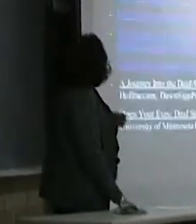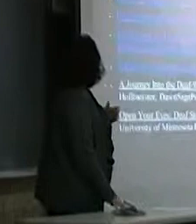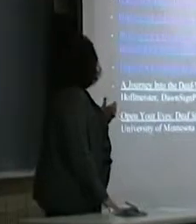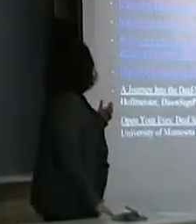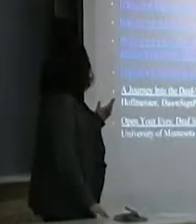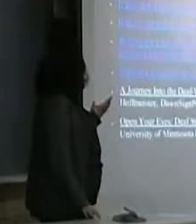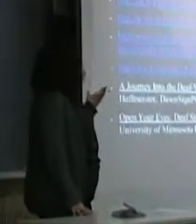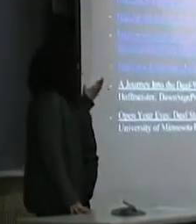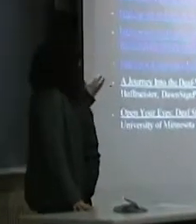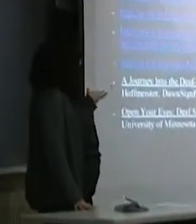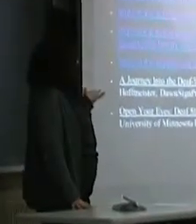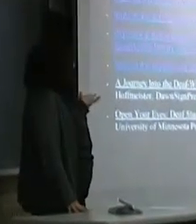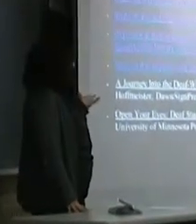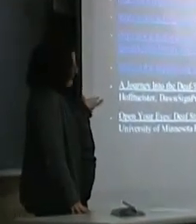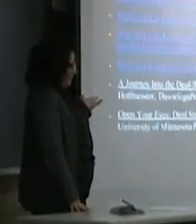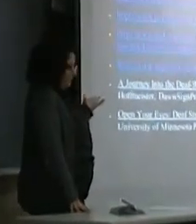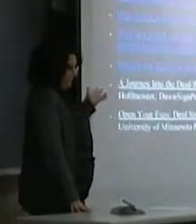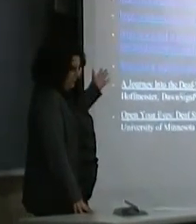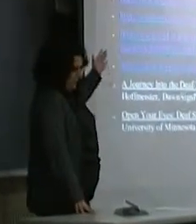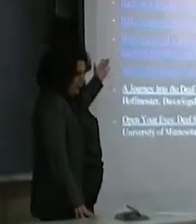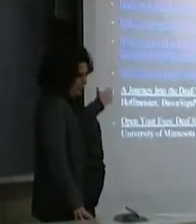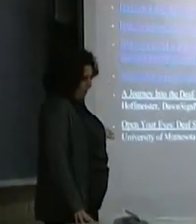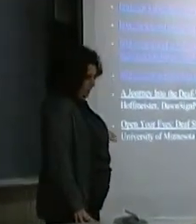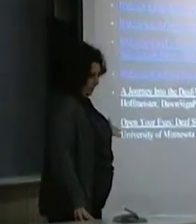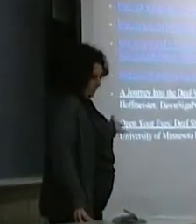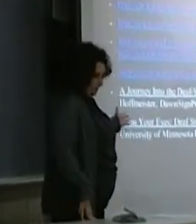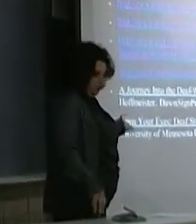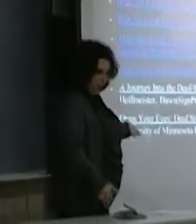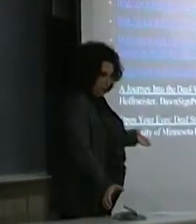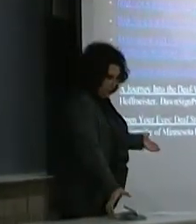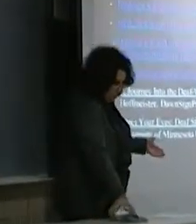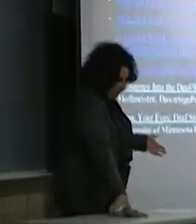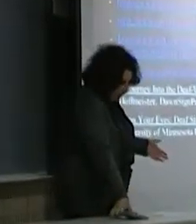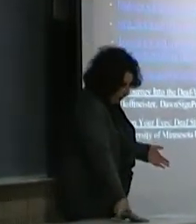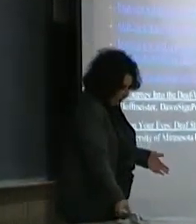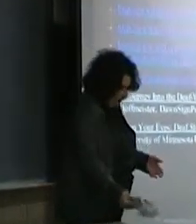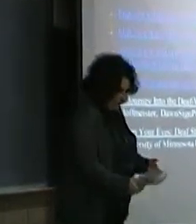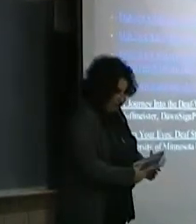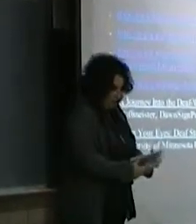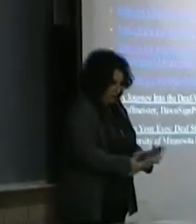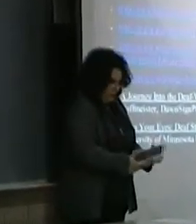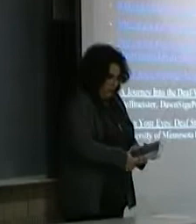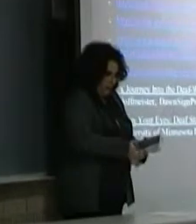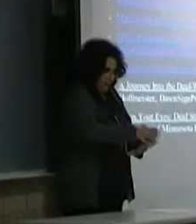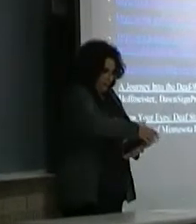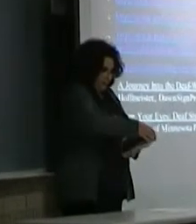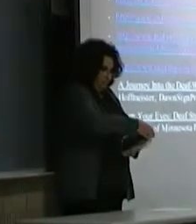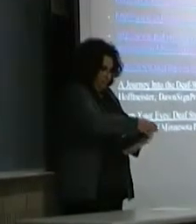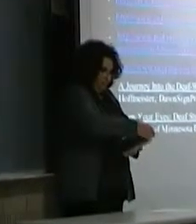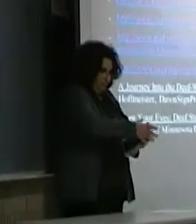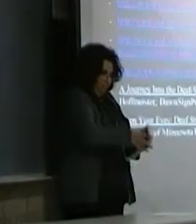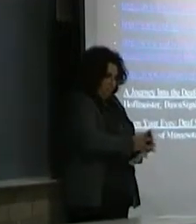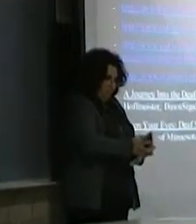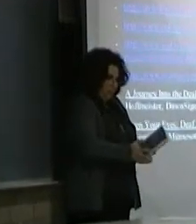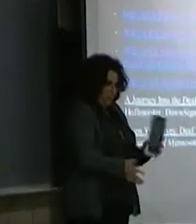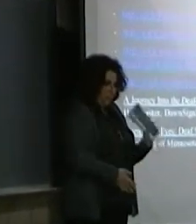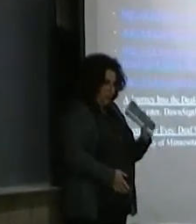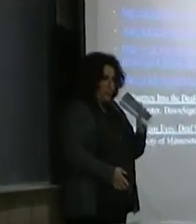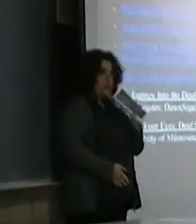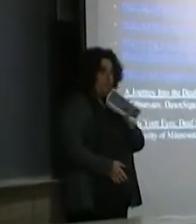If you would like to learn more, this is my references, but if you'd like to learn more. I've created these brochures.